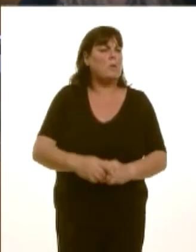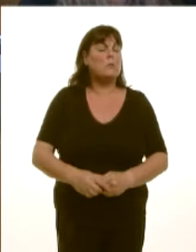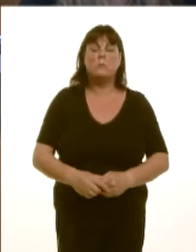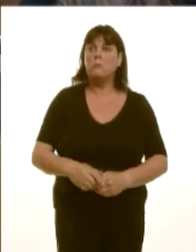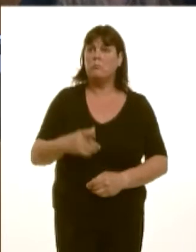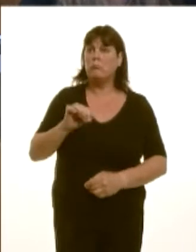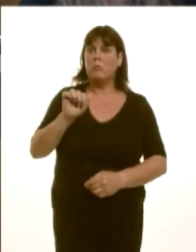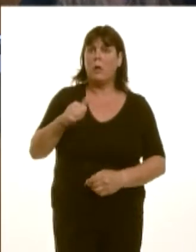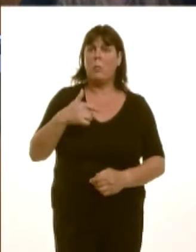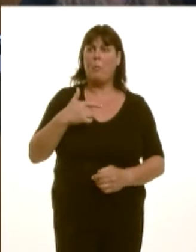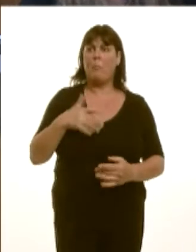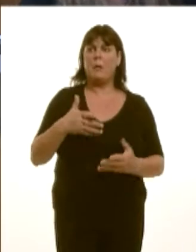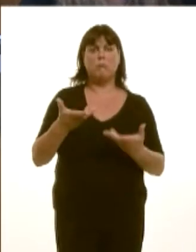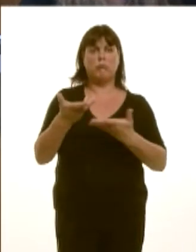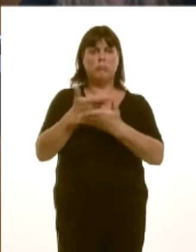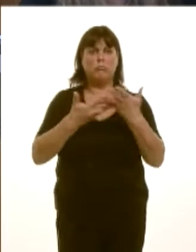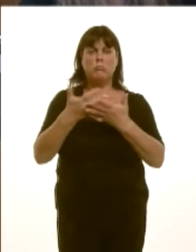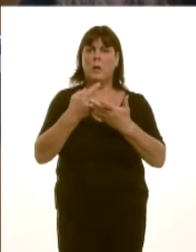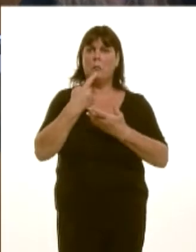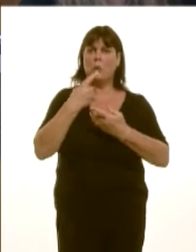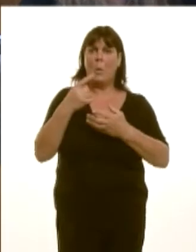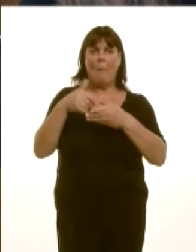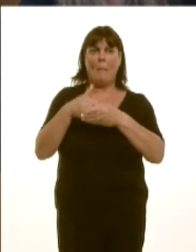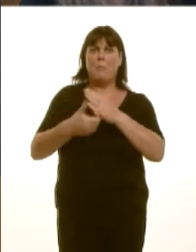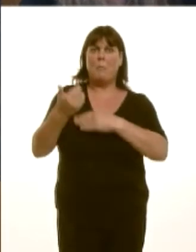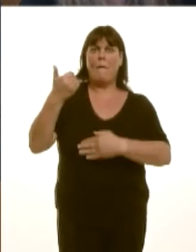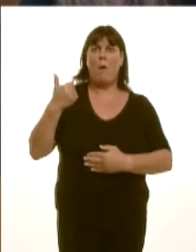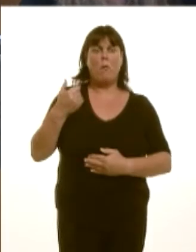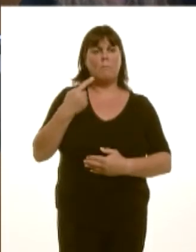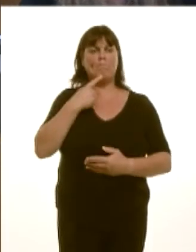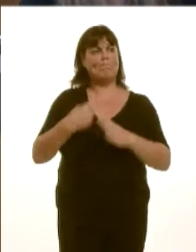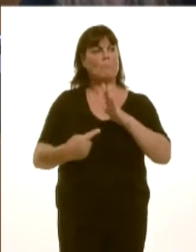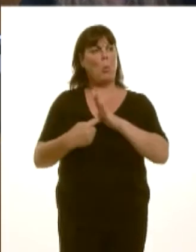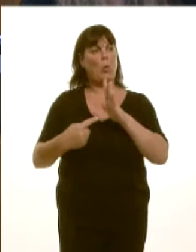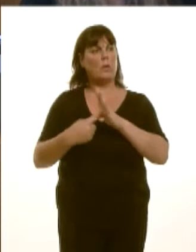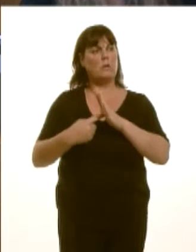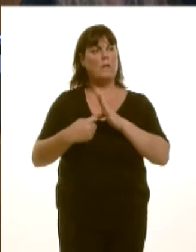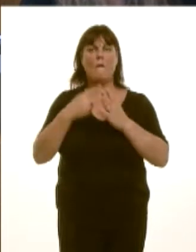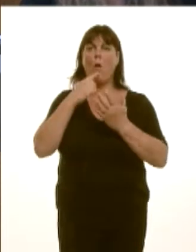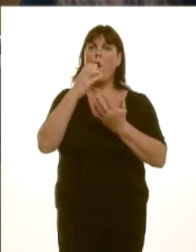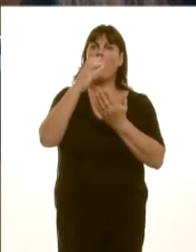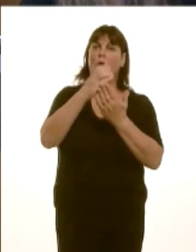As I said to Members earlier on, it is essential that a constitutional convention is seen as